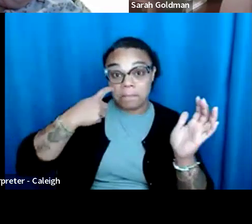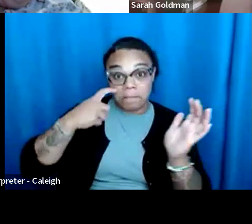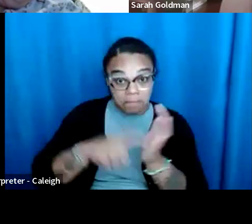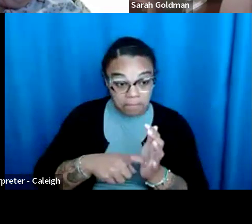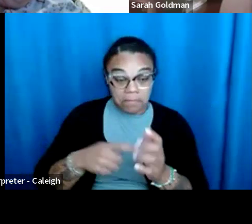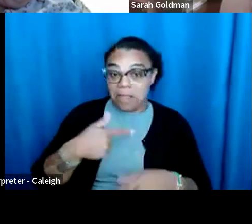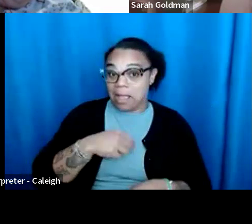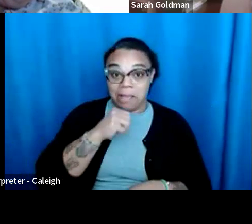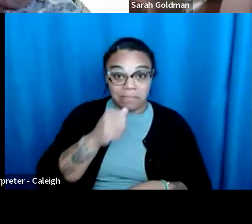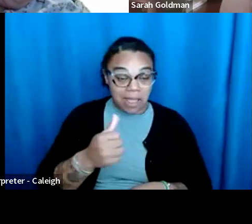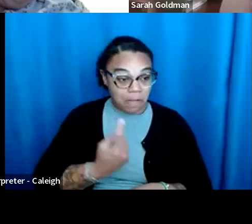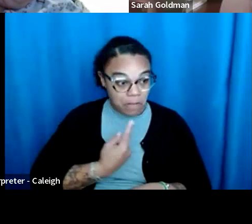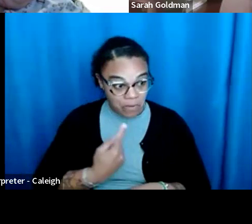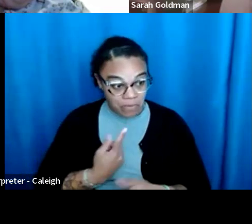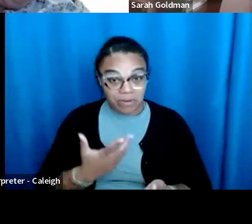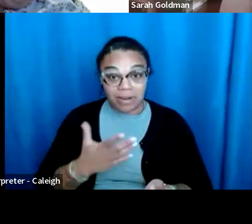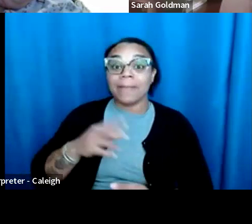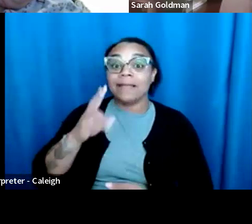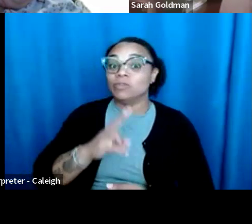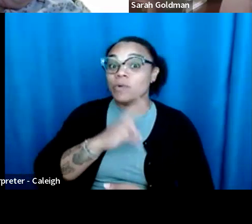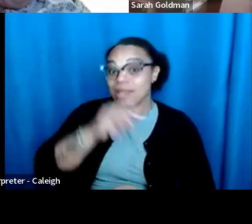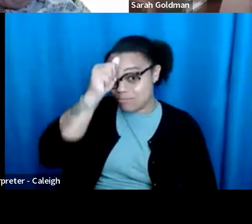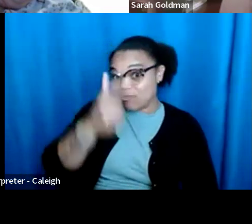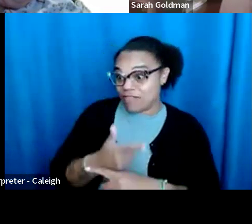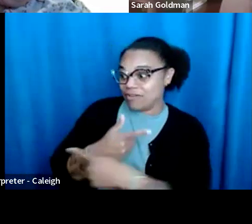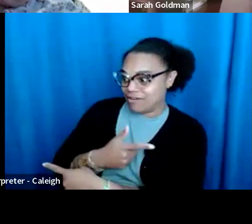I'm a twin and my twin also is a wheelchair user.